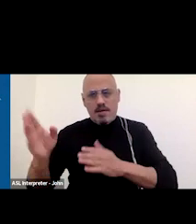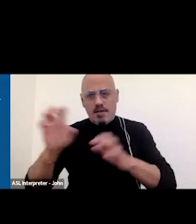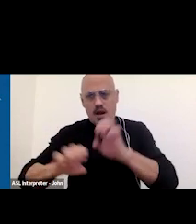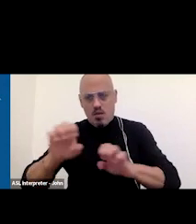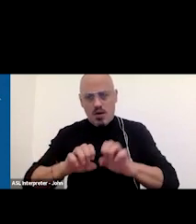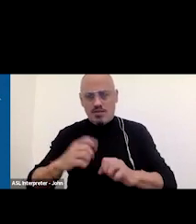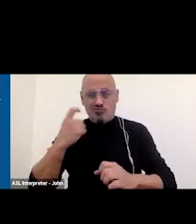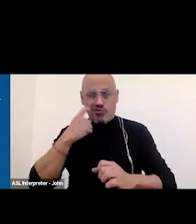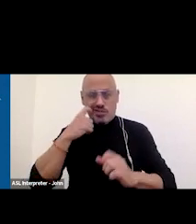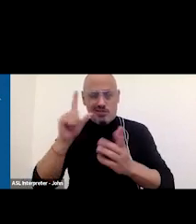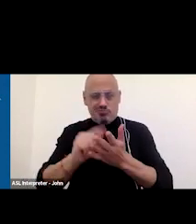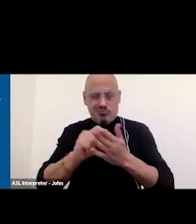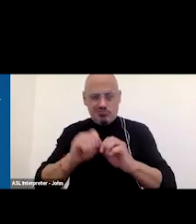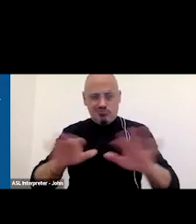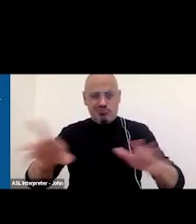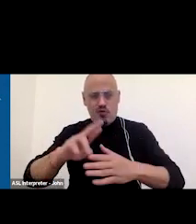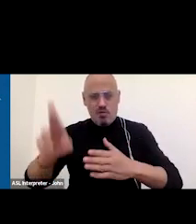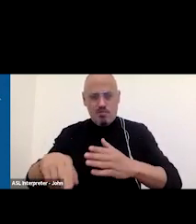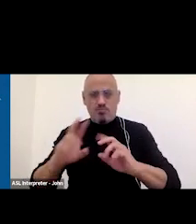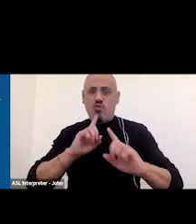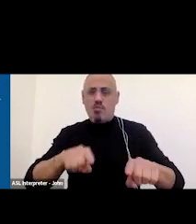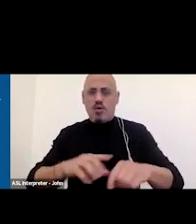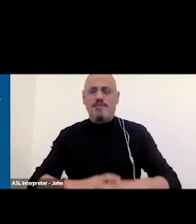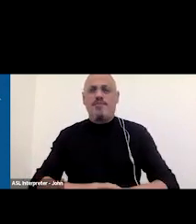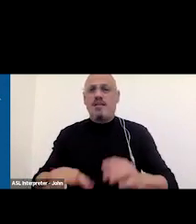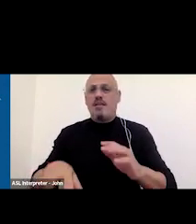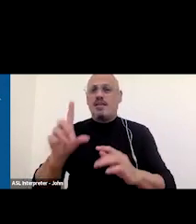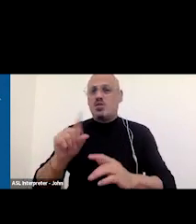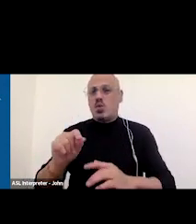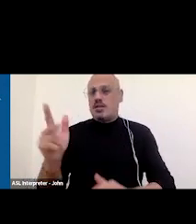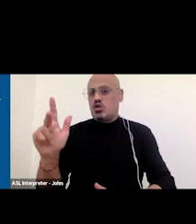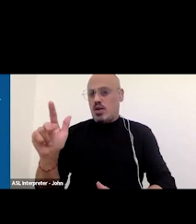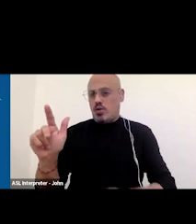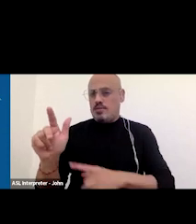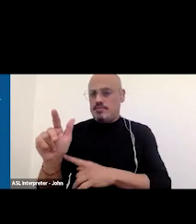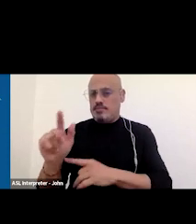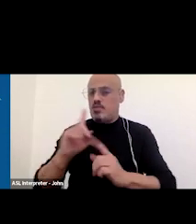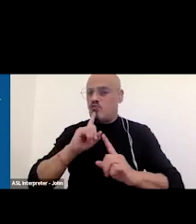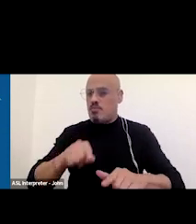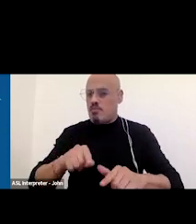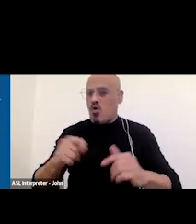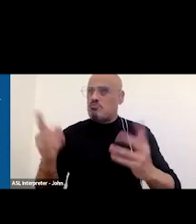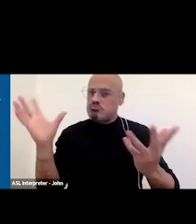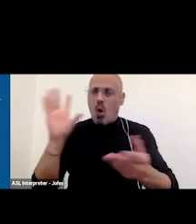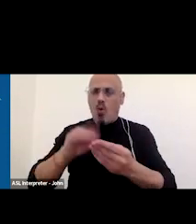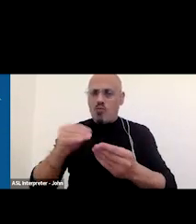recently published a report in 2023, and this report gives an overview of the population